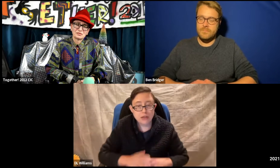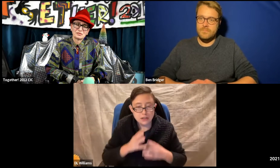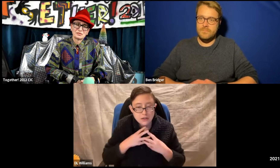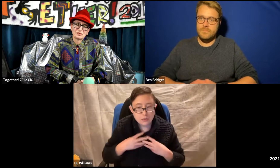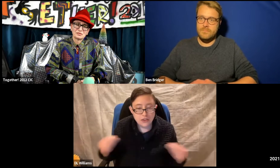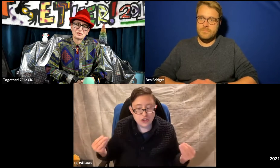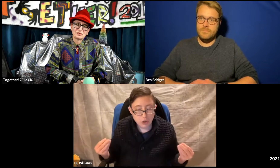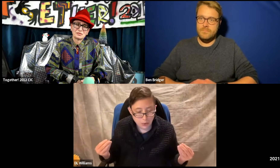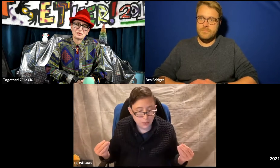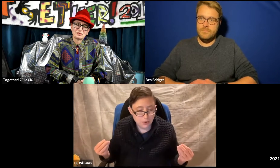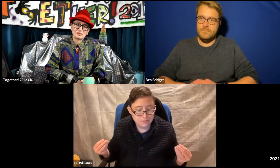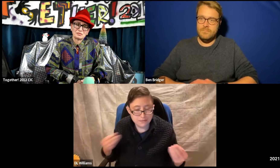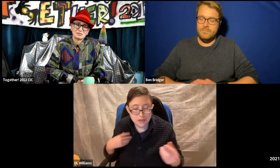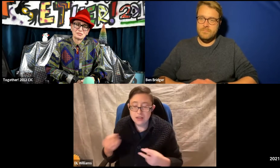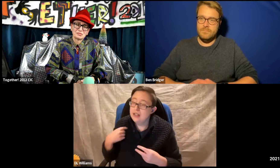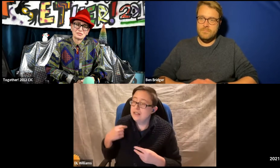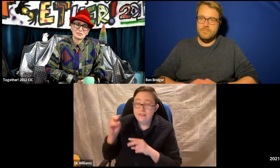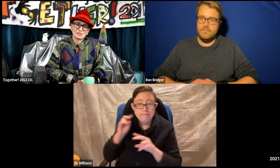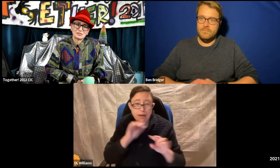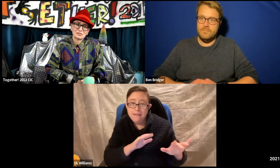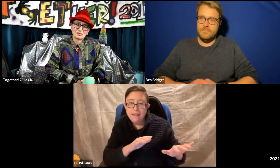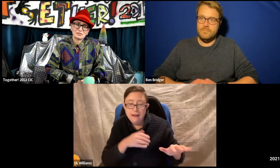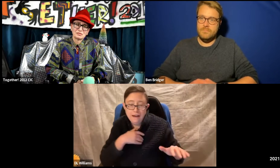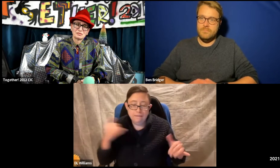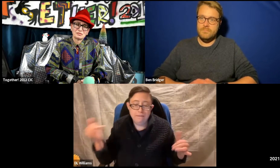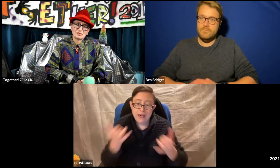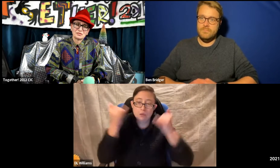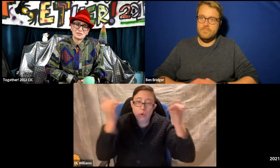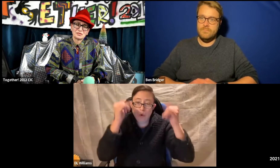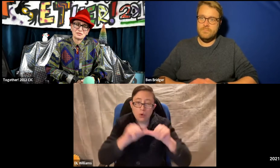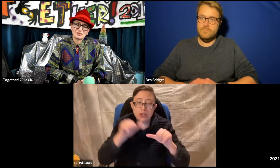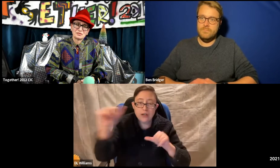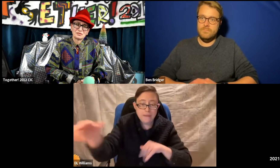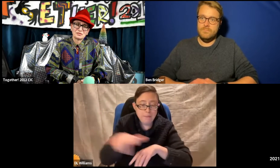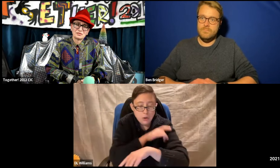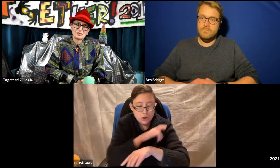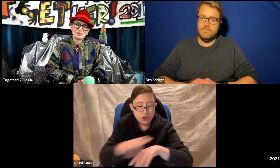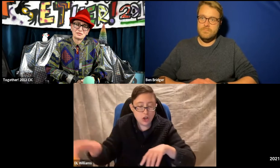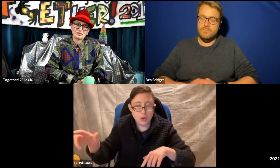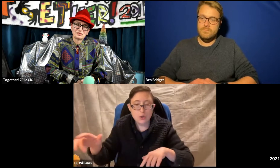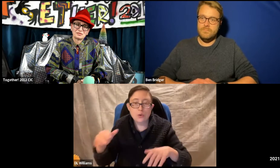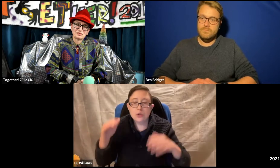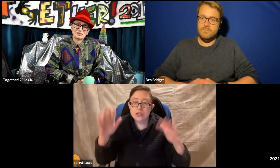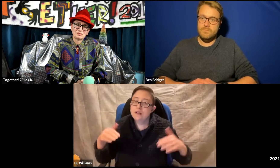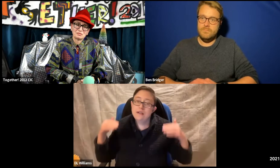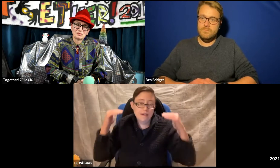they have been there for the awards and the press shows,